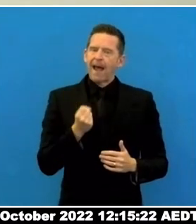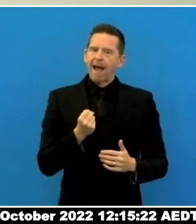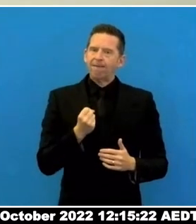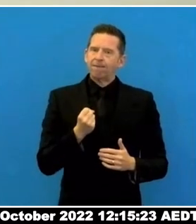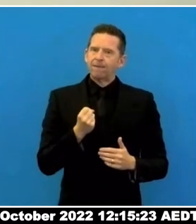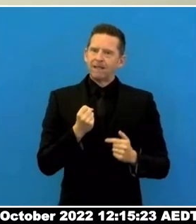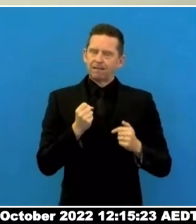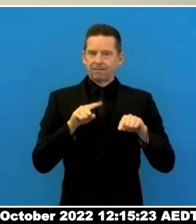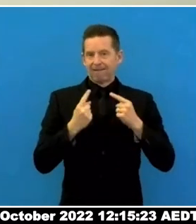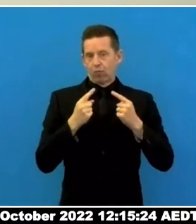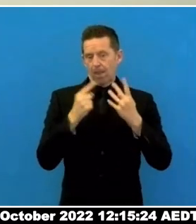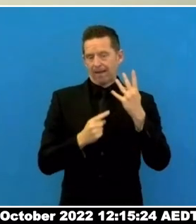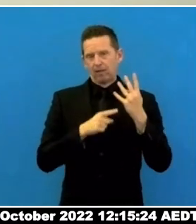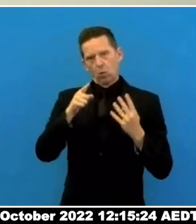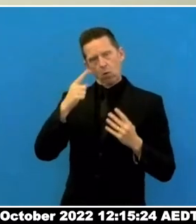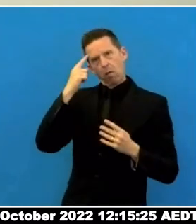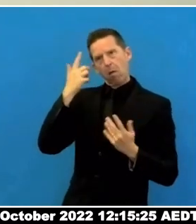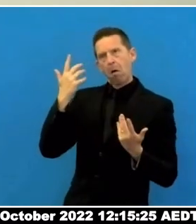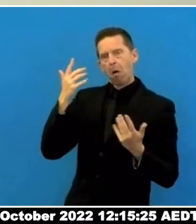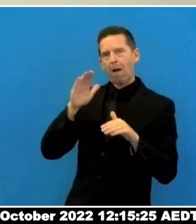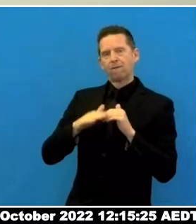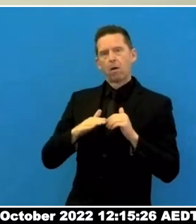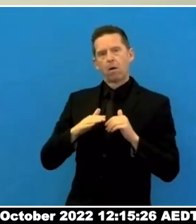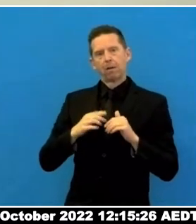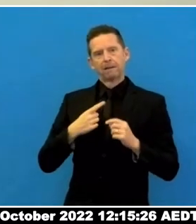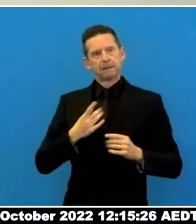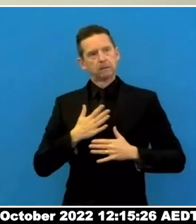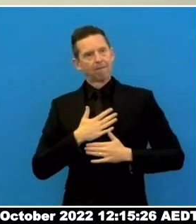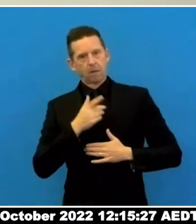when we think about self advocacy, that people are able to self advocate,